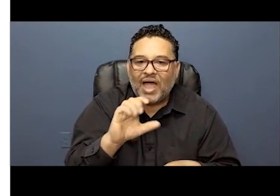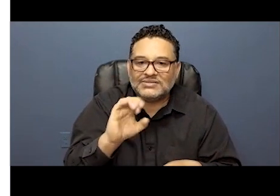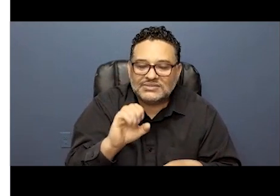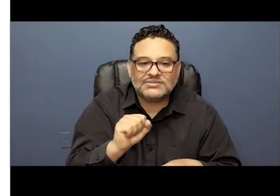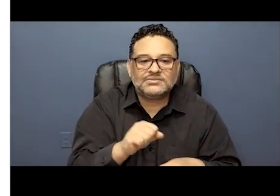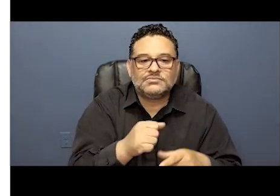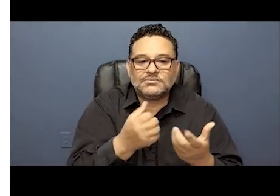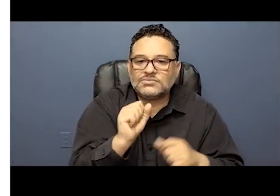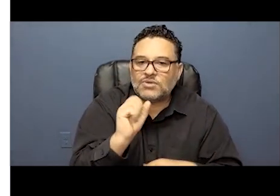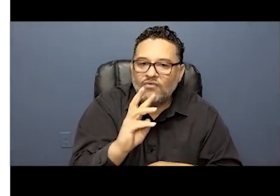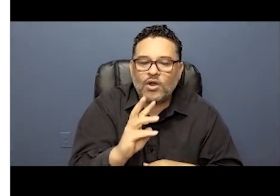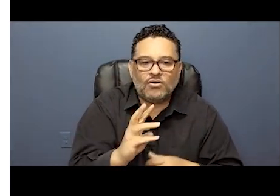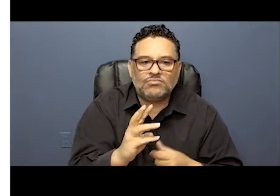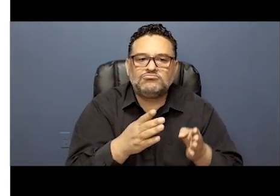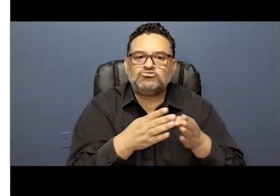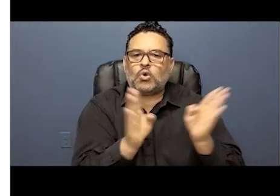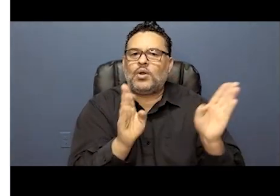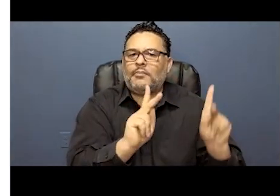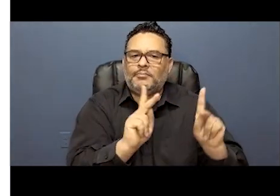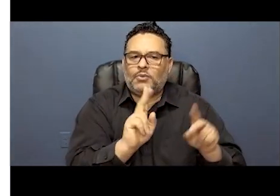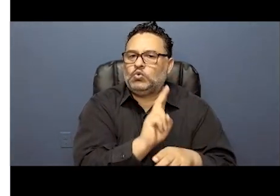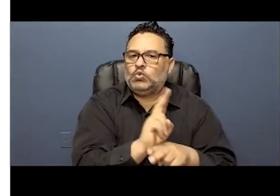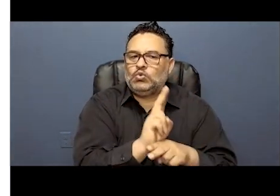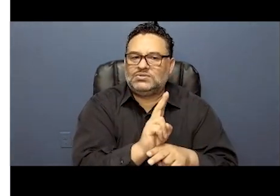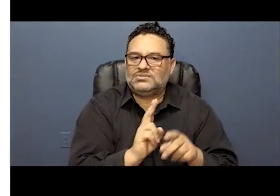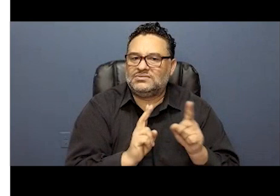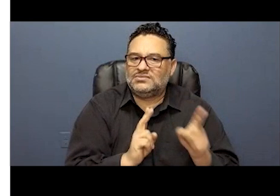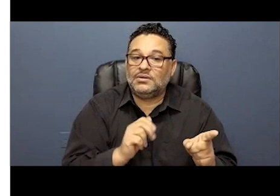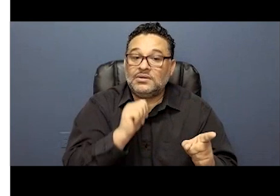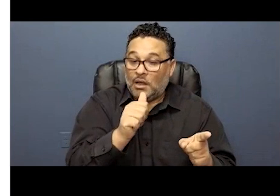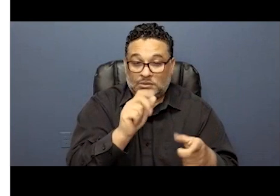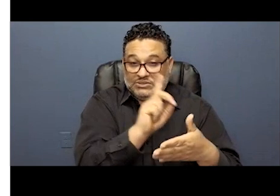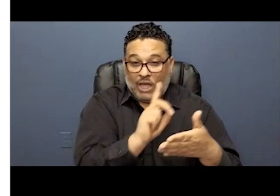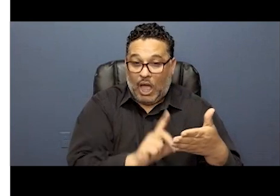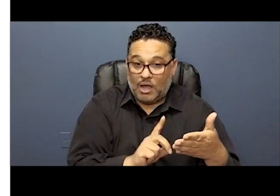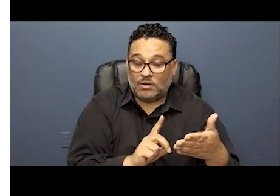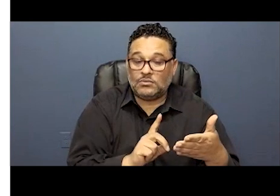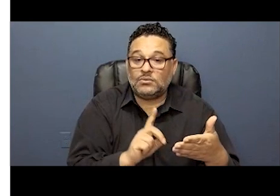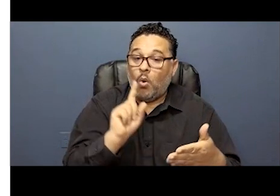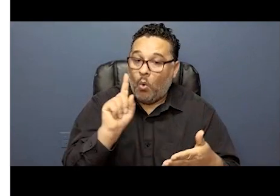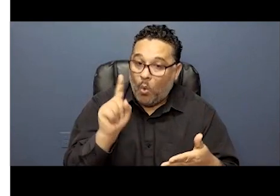the general population. While not designed solely for individuals with disabilities,